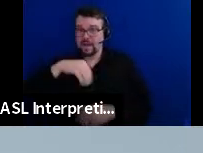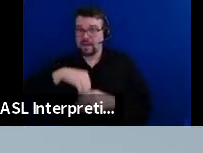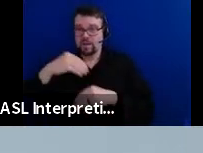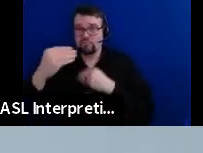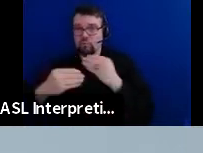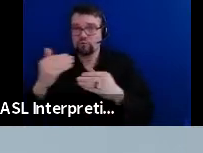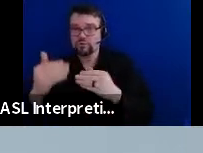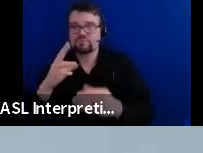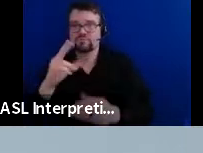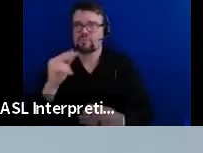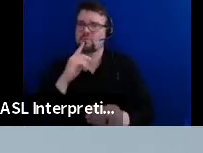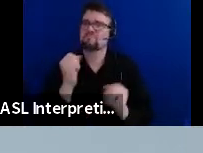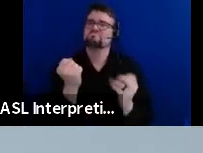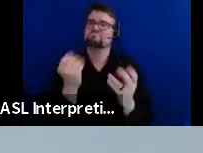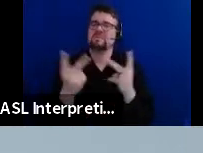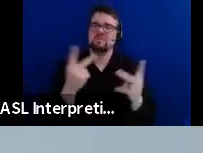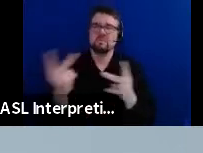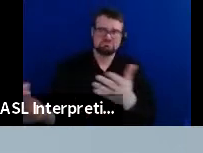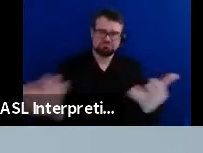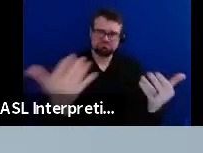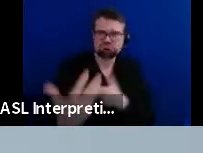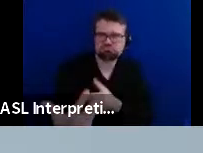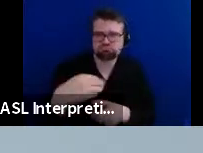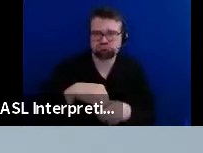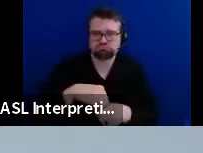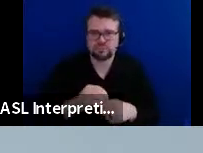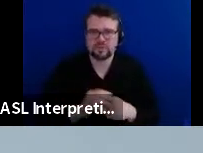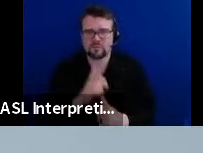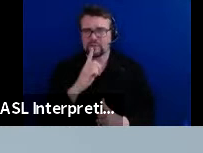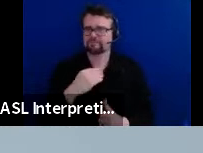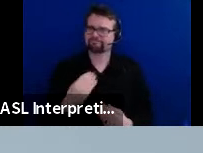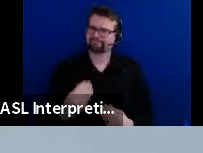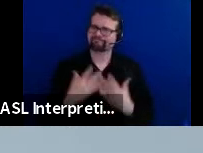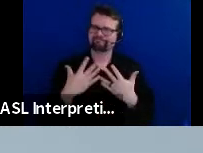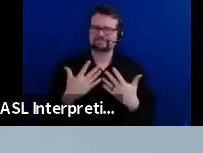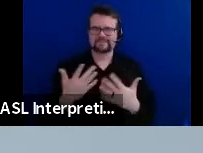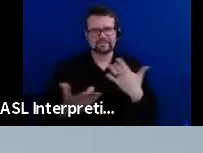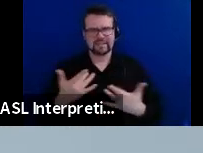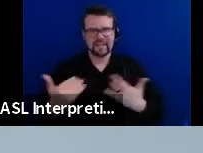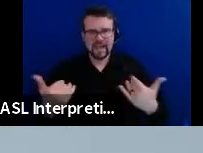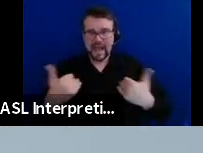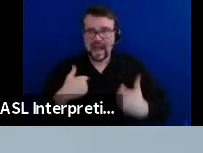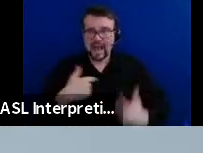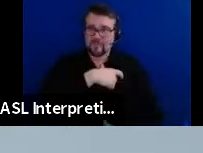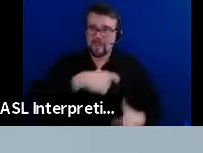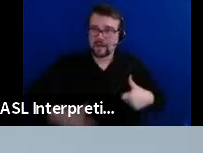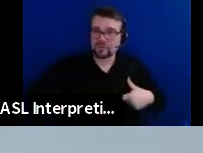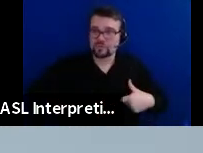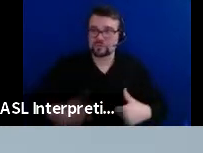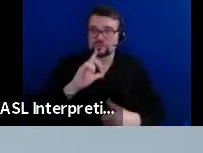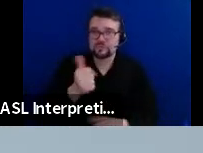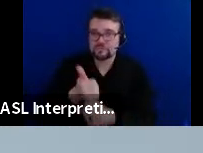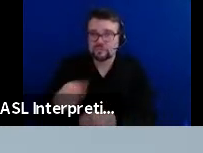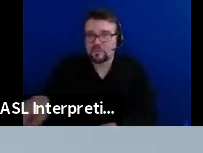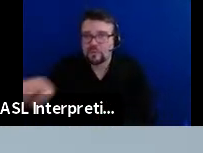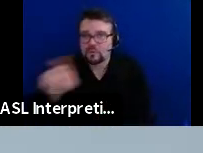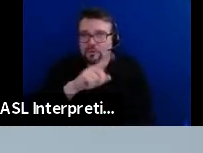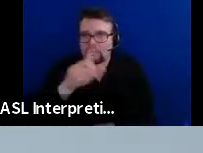AND WE'RE THRILLED TO HAVE AMBASSADORS THAT JOIN US AND NOT ONLY ARE THEY INCREDIBLE CHAMPIONS OF CHANGE, BUT THEY